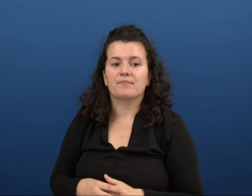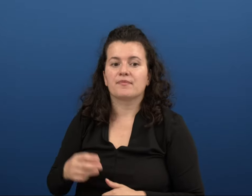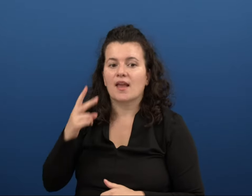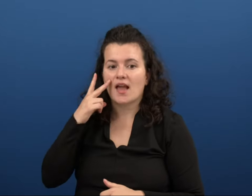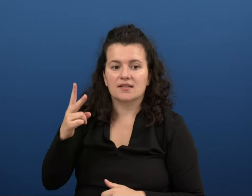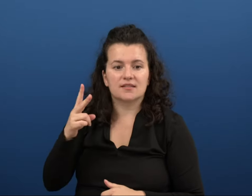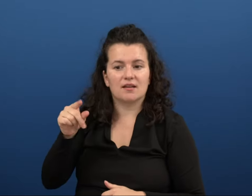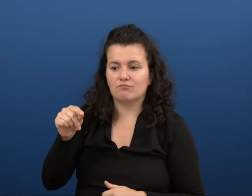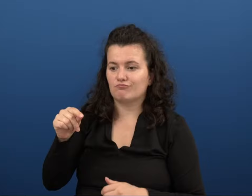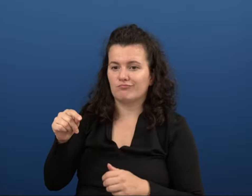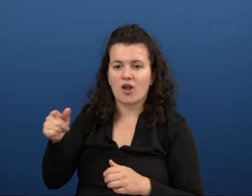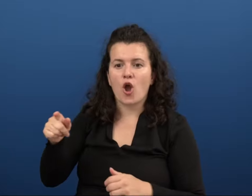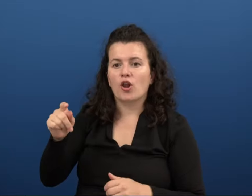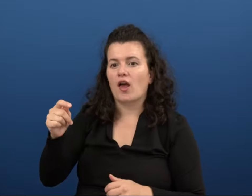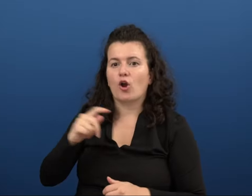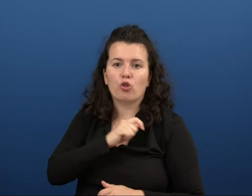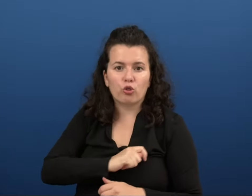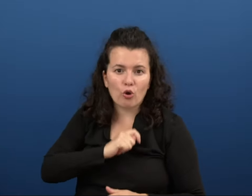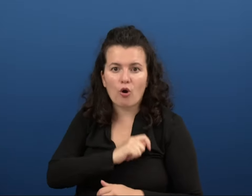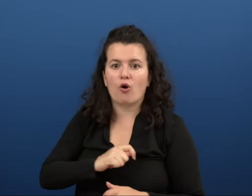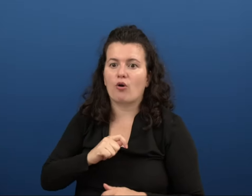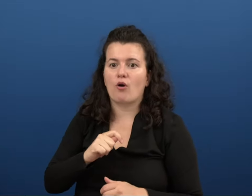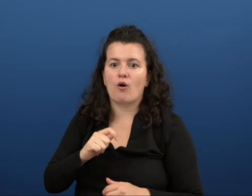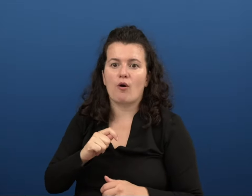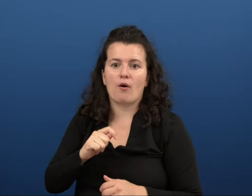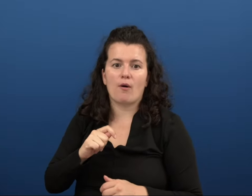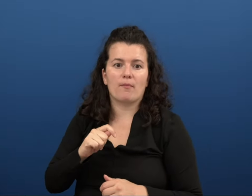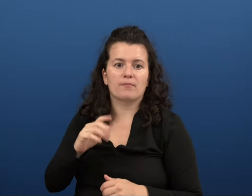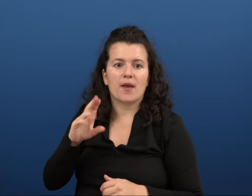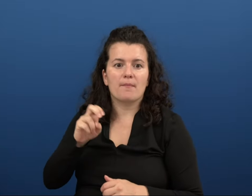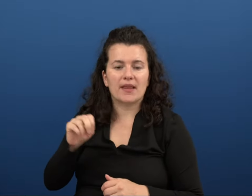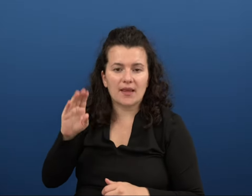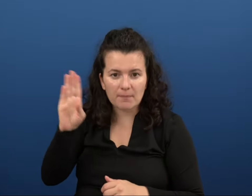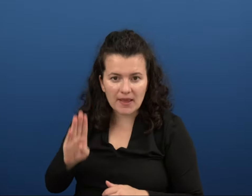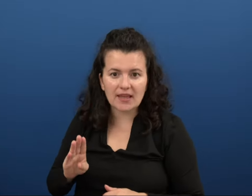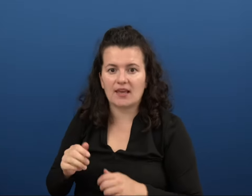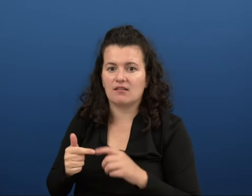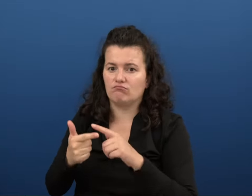togo Benin, have some brilliant examples around social dialogue and opportunities, but it